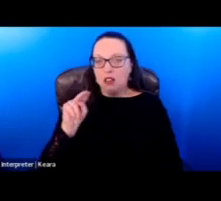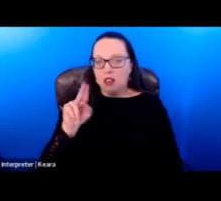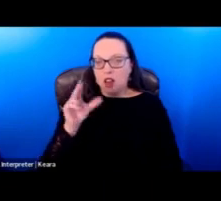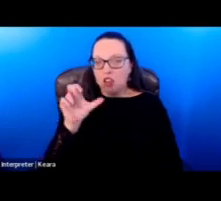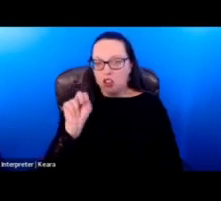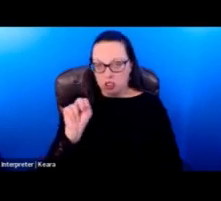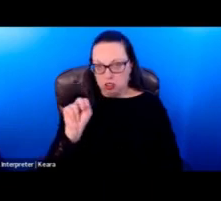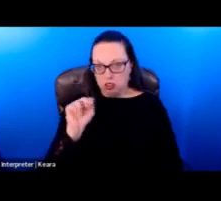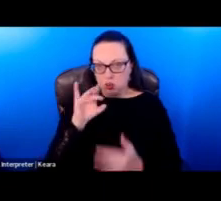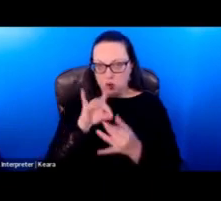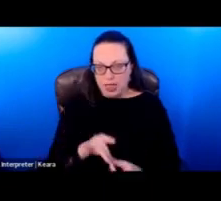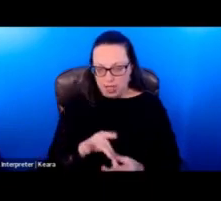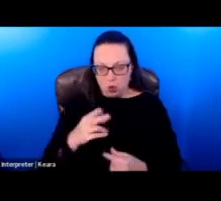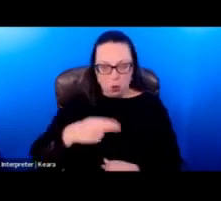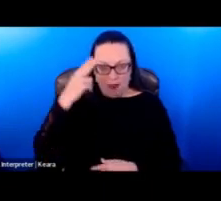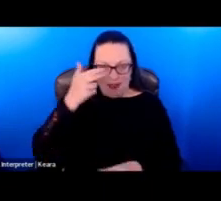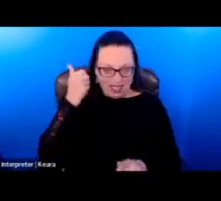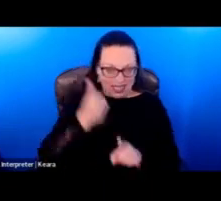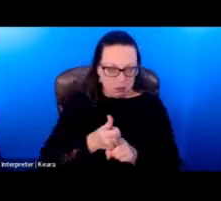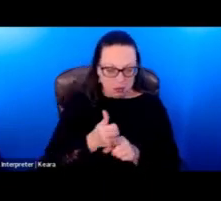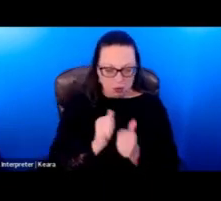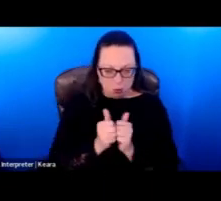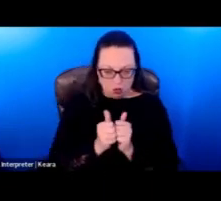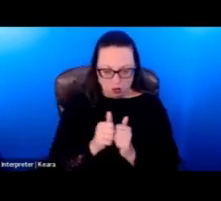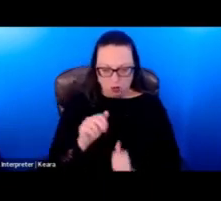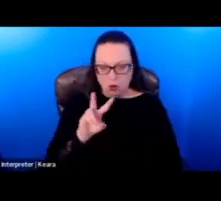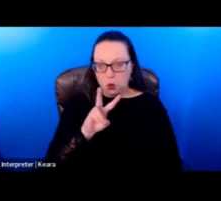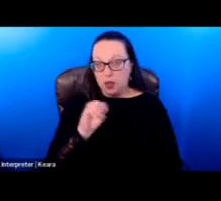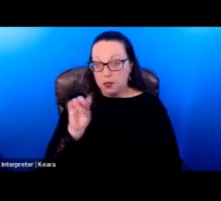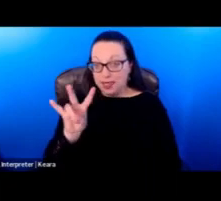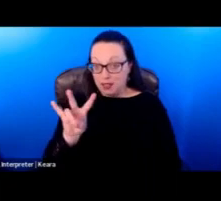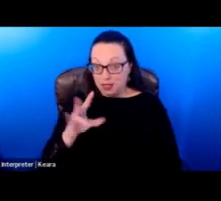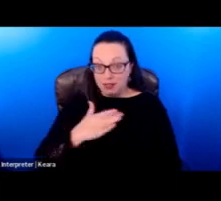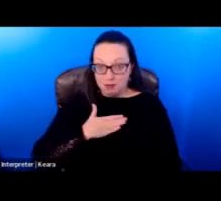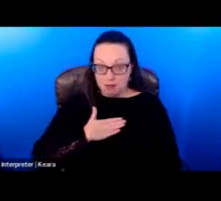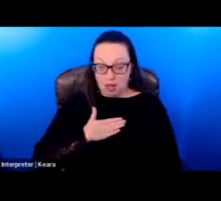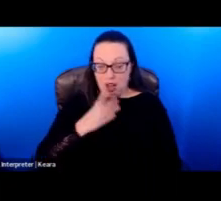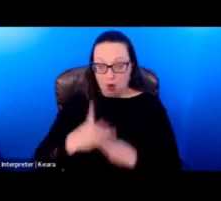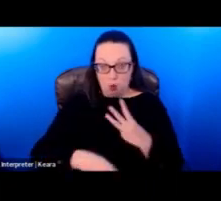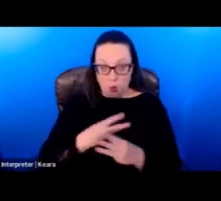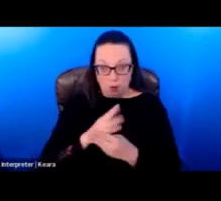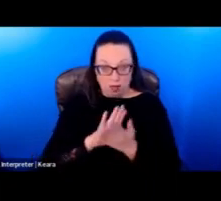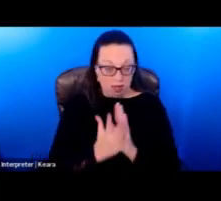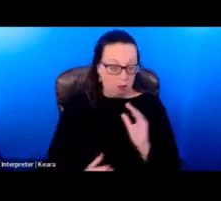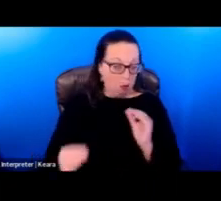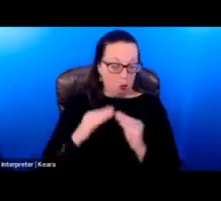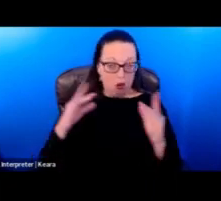Zoom hybrid, and I do outreach in the Pueblo County. My presentation is based on peer